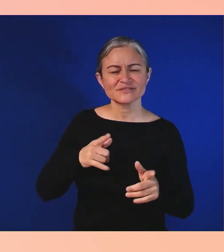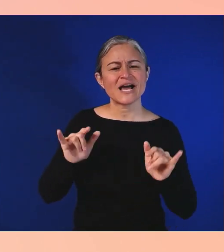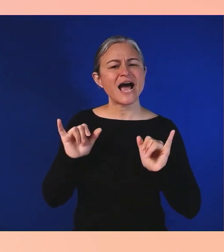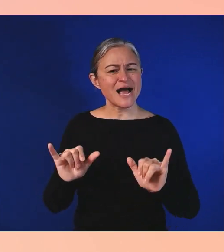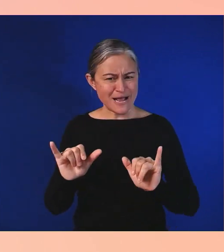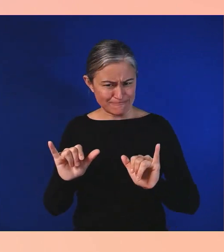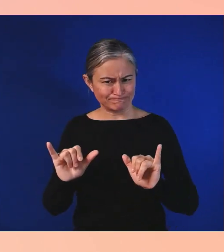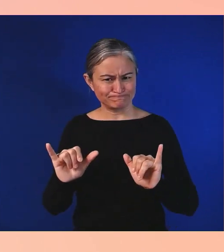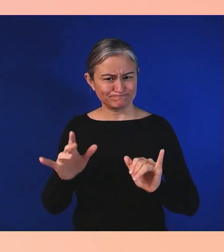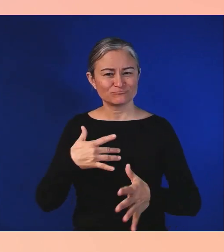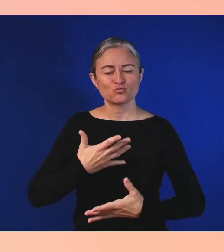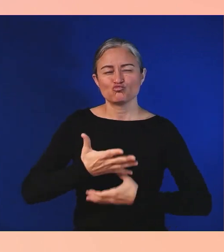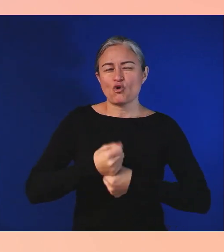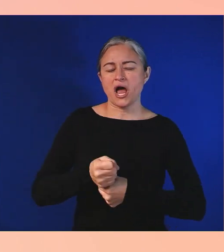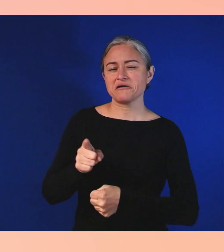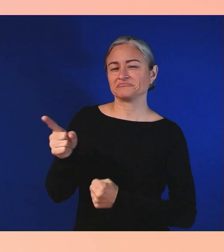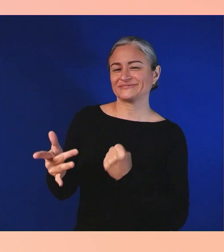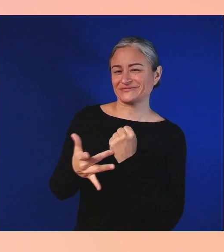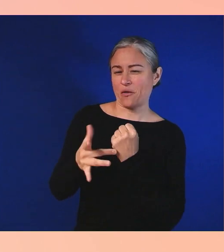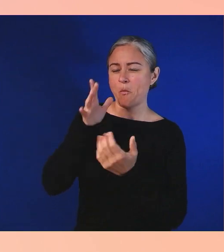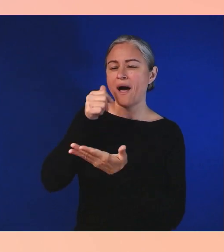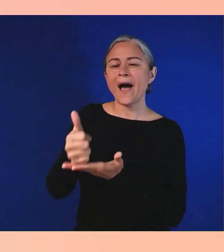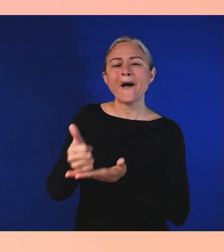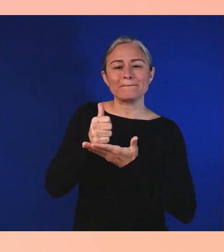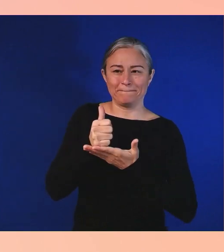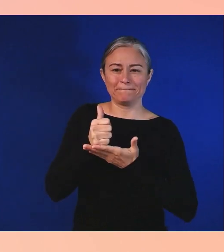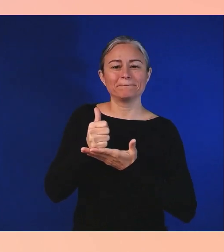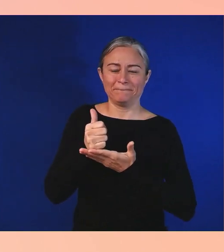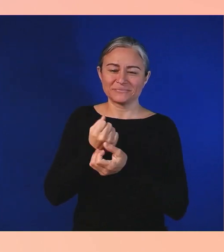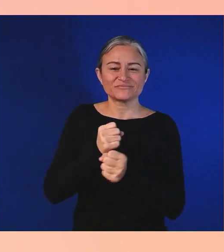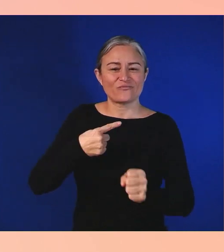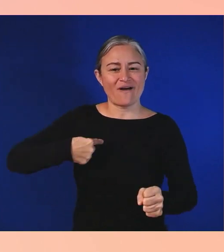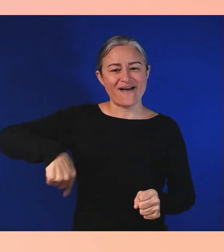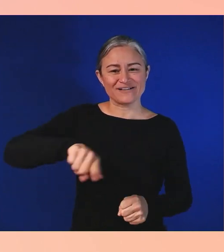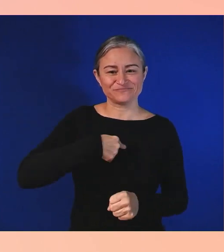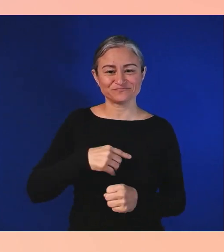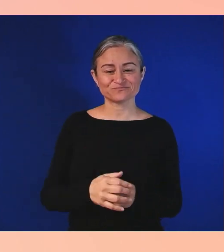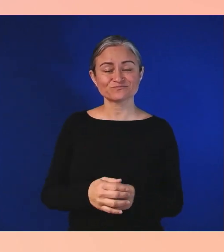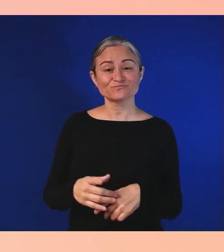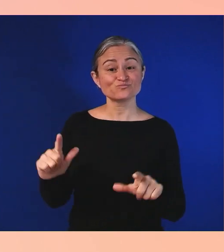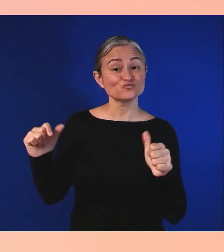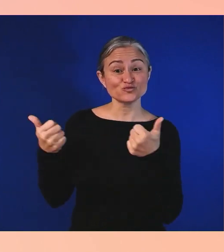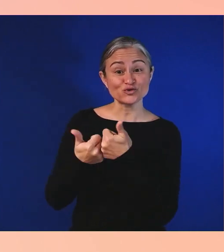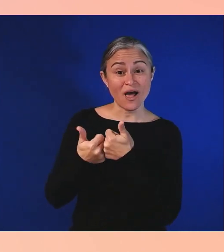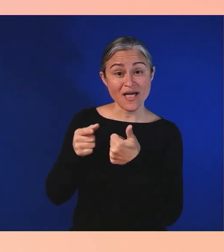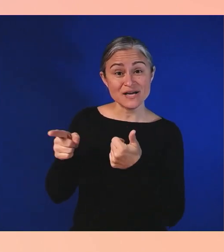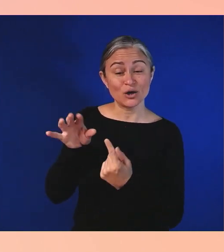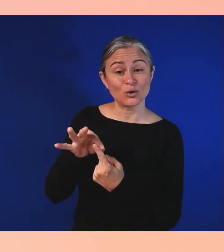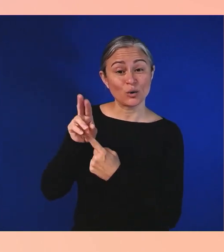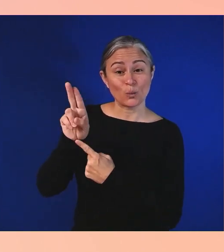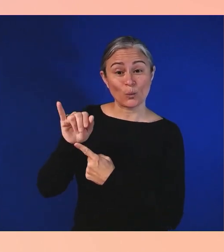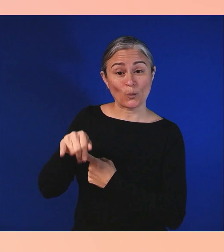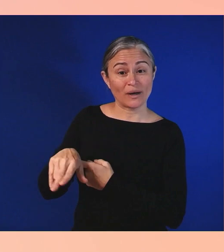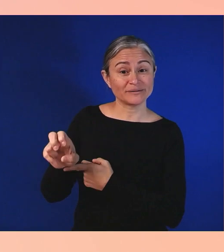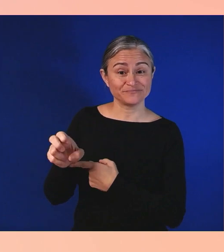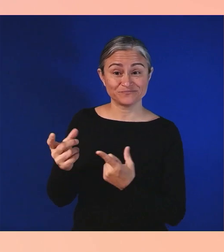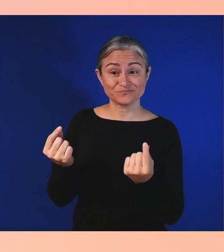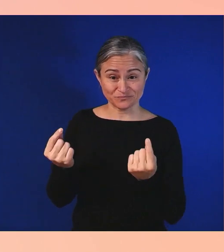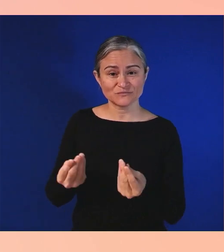because the solution has to be accessible because only then I will be able to participate in that.